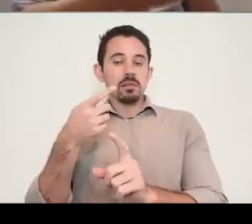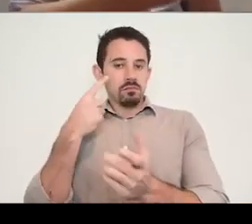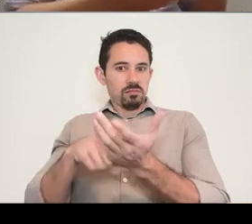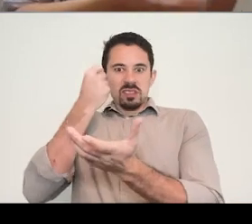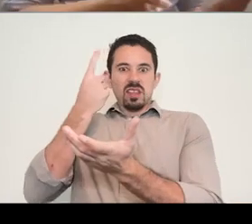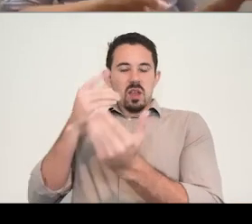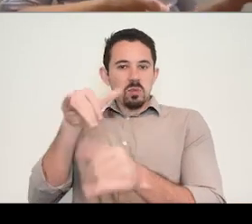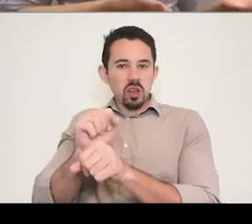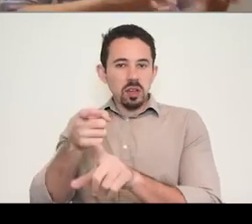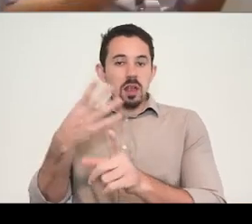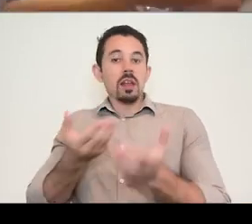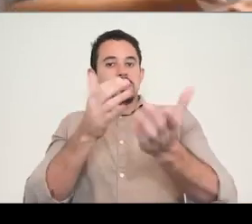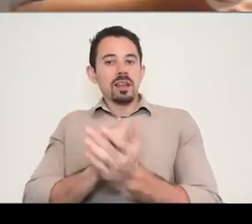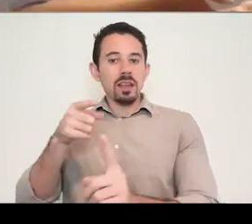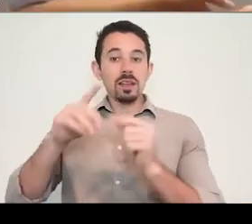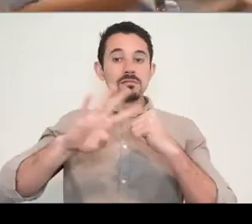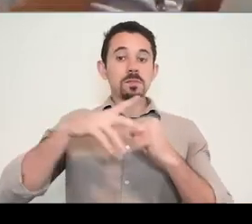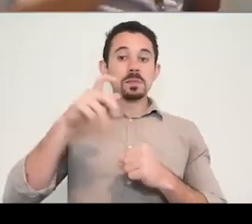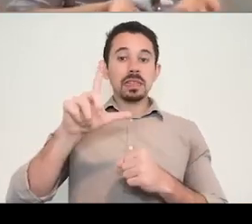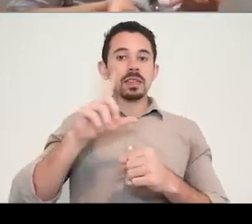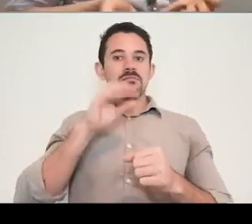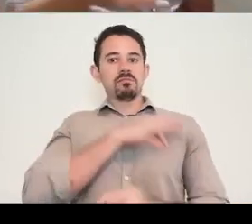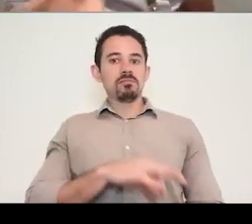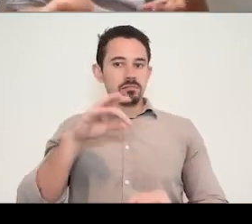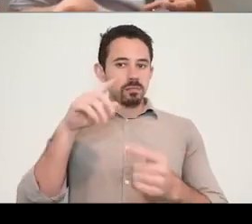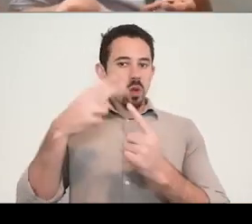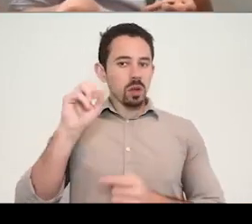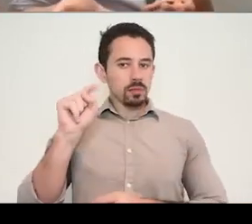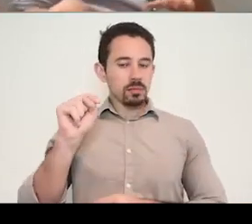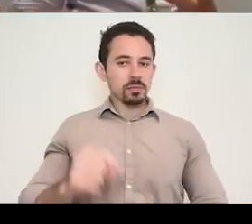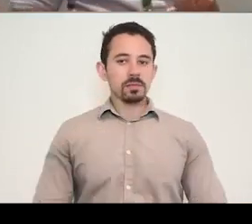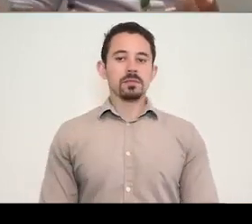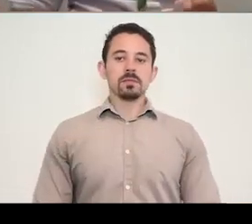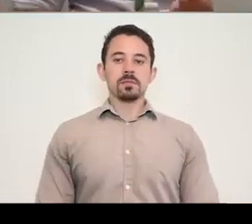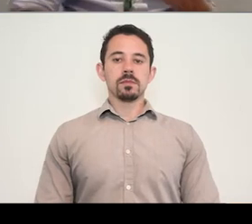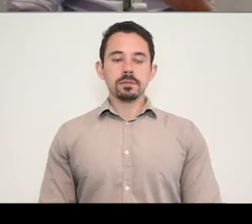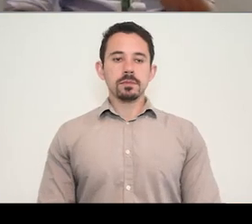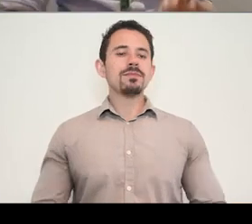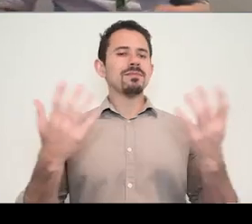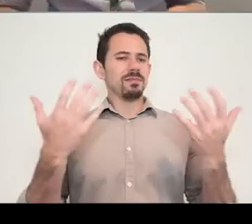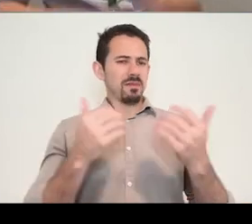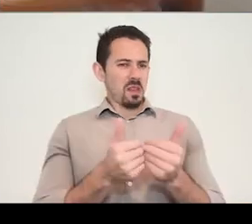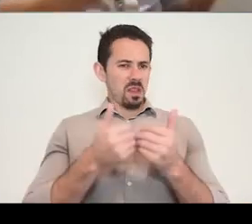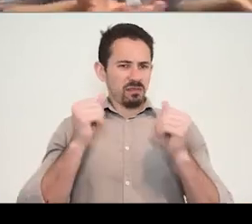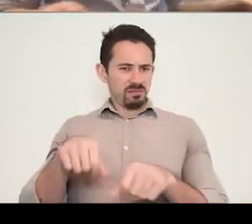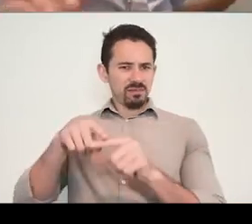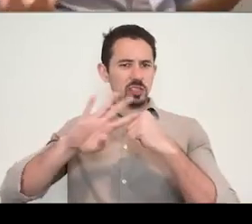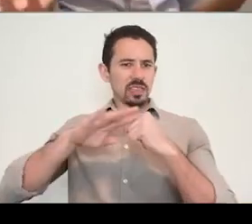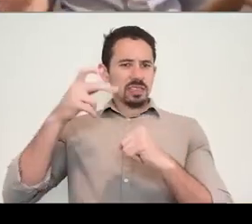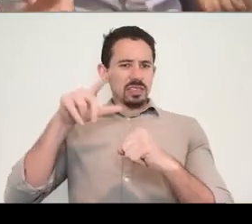and suggests that secreted Pel is beneficial to the host. So how could secreted Pel be